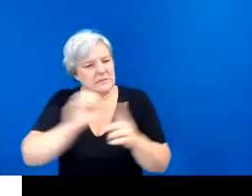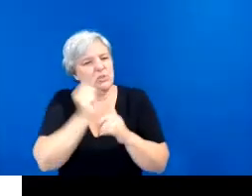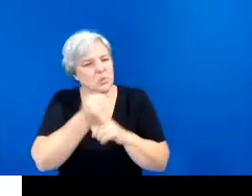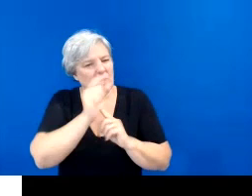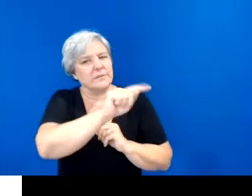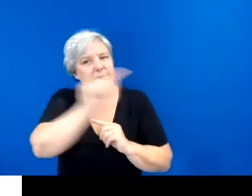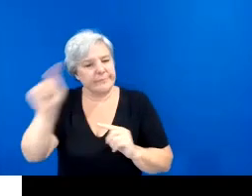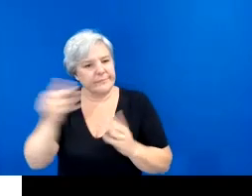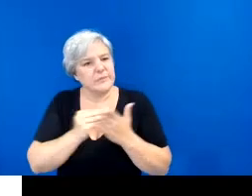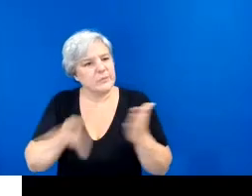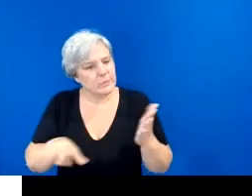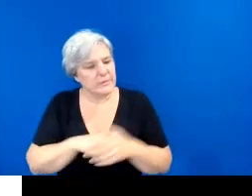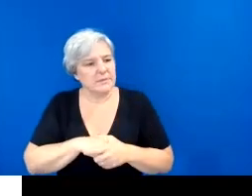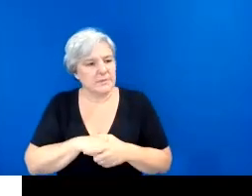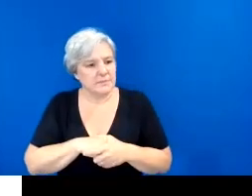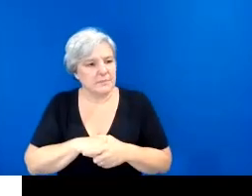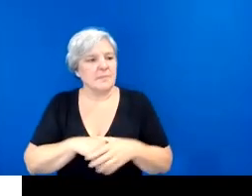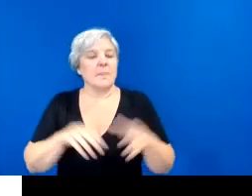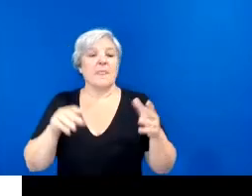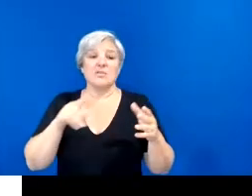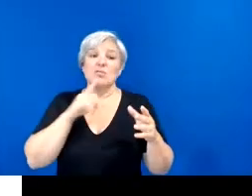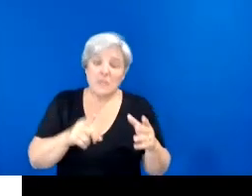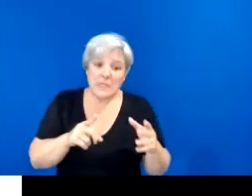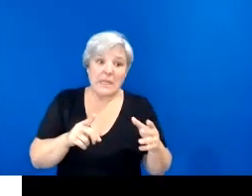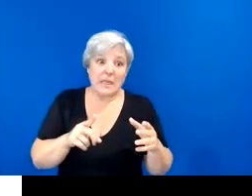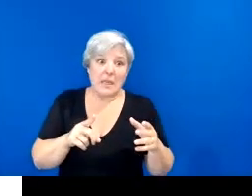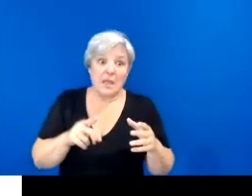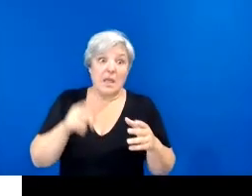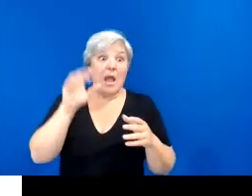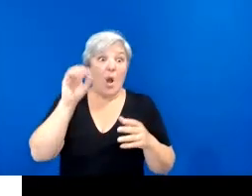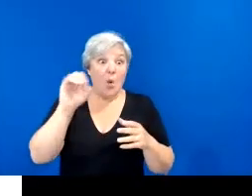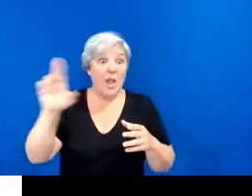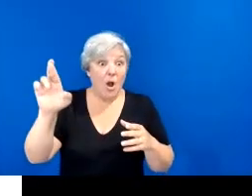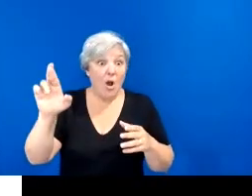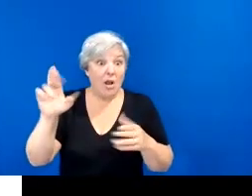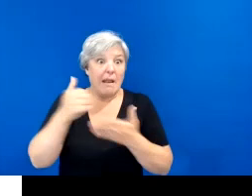Okay, so advantages for instructors. Let's talk about that a little bit now.